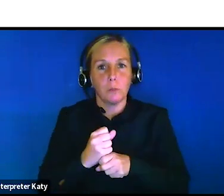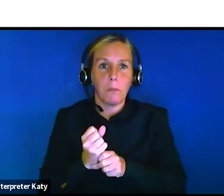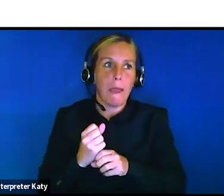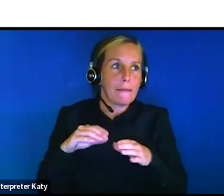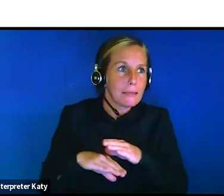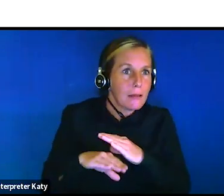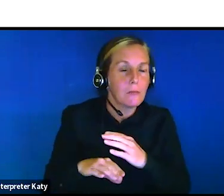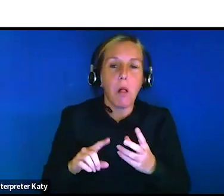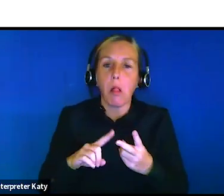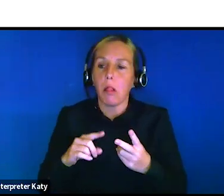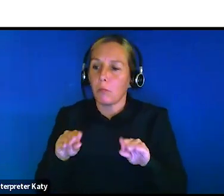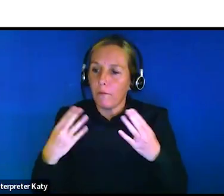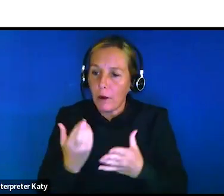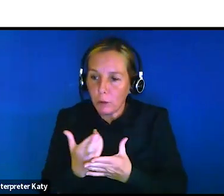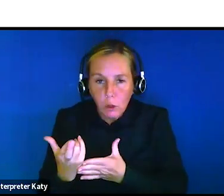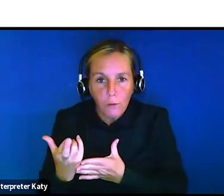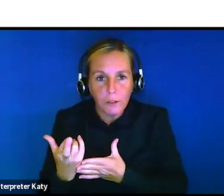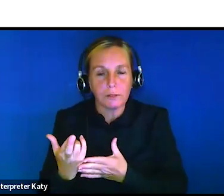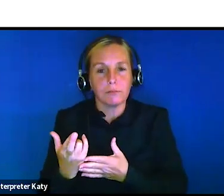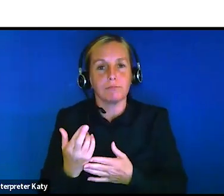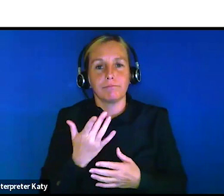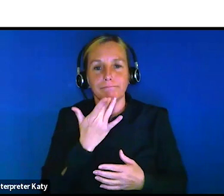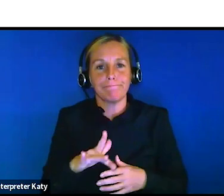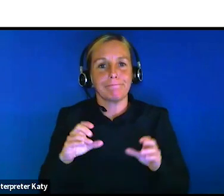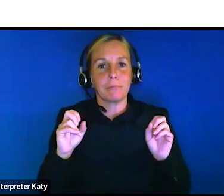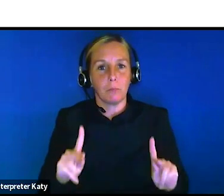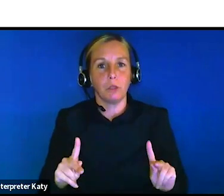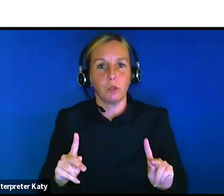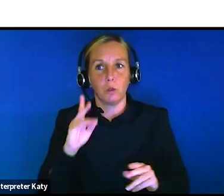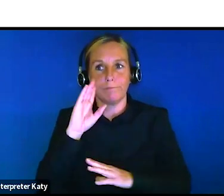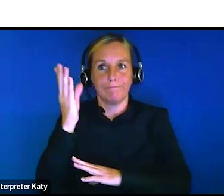I've been able to present several times with the Respect Institute.